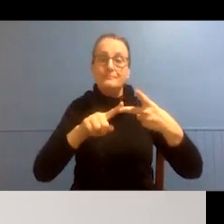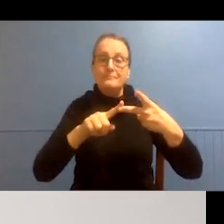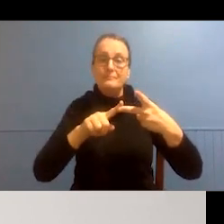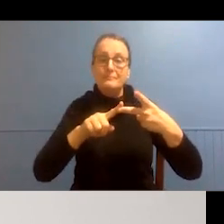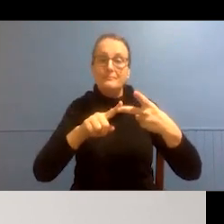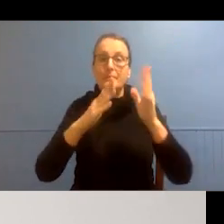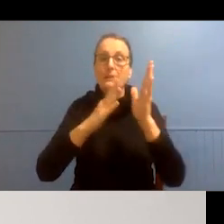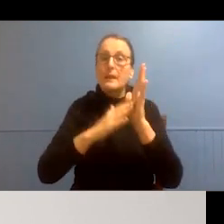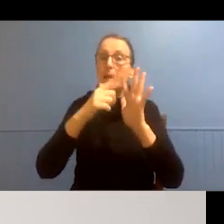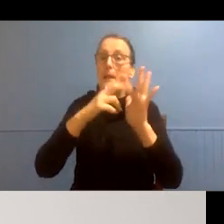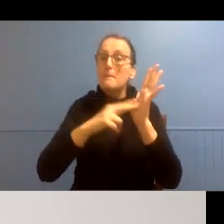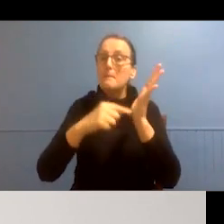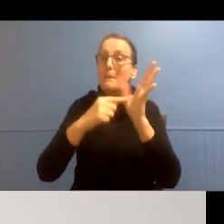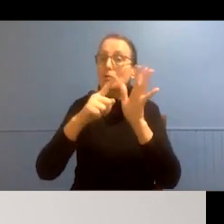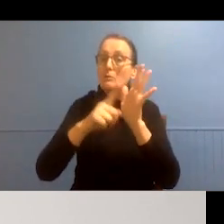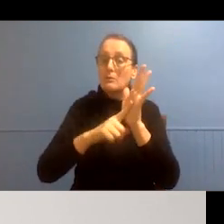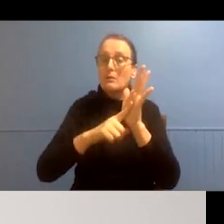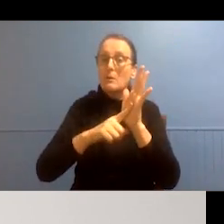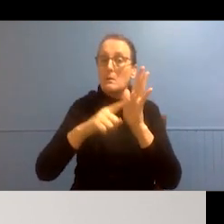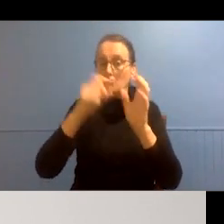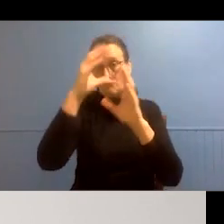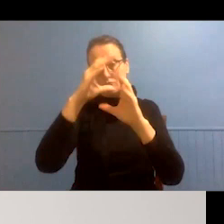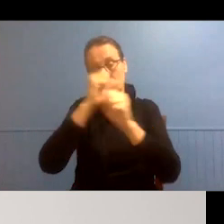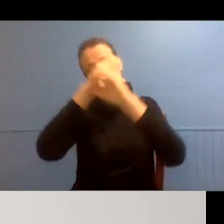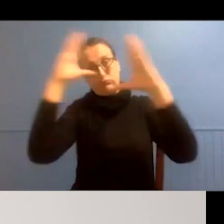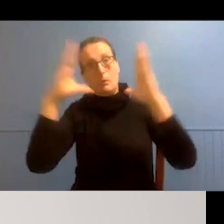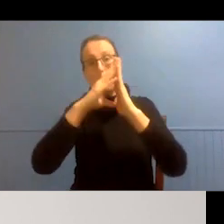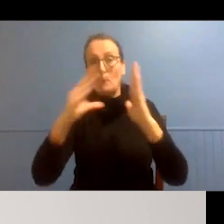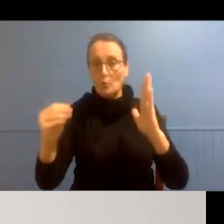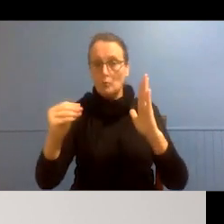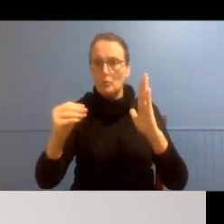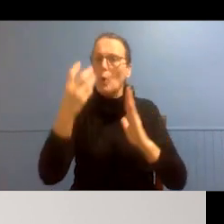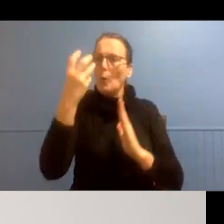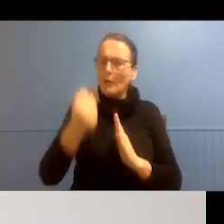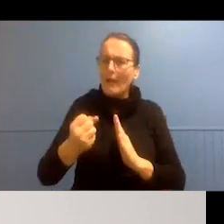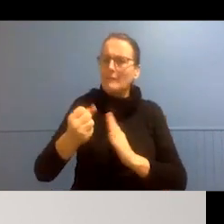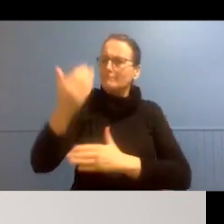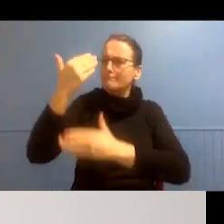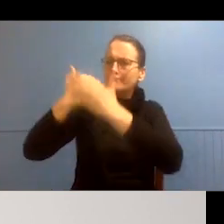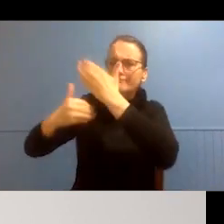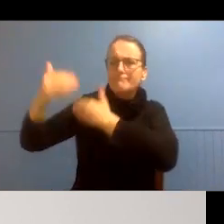ancient stories that have culture and identity embedded in them. And